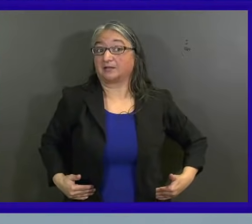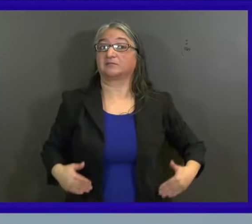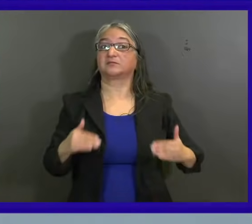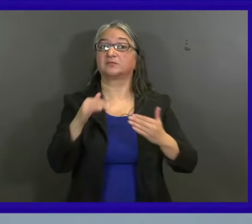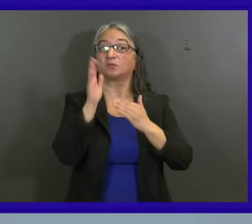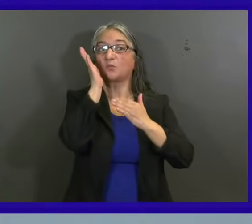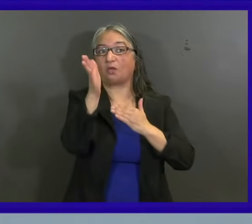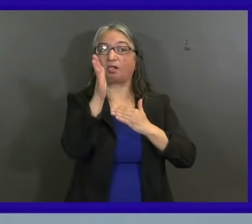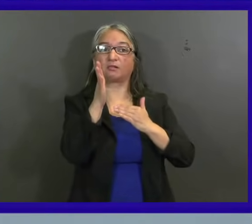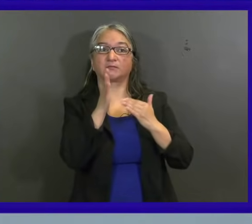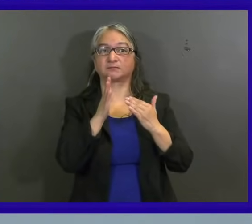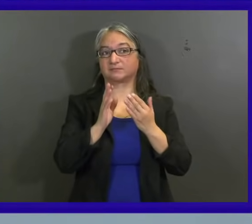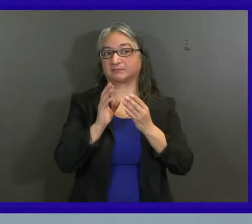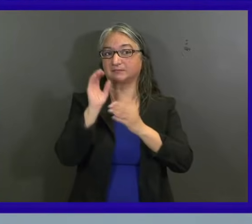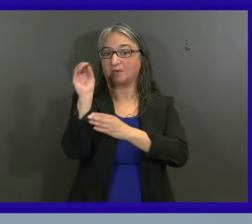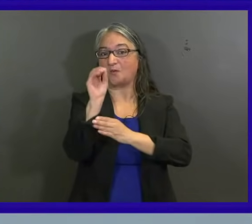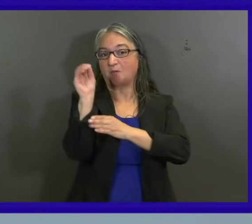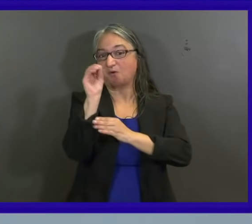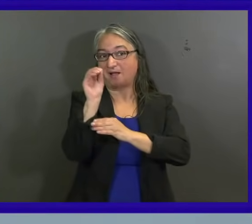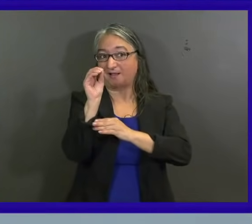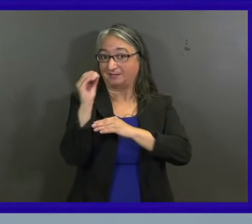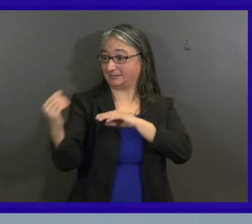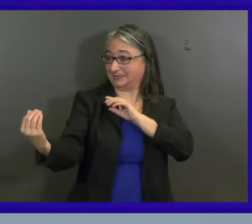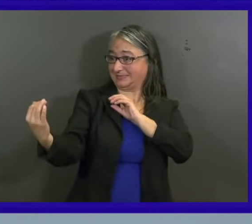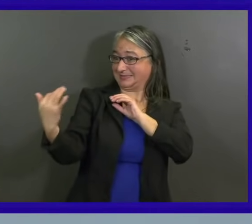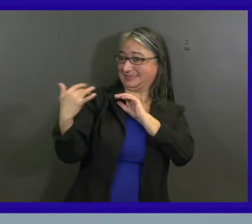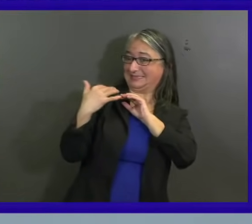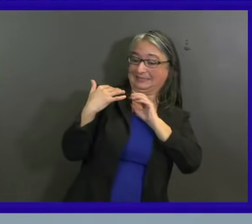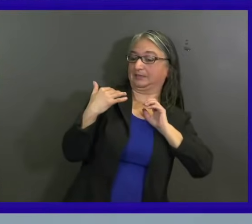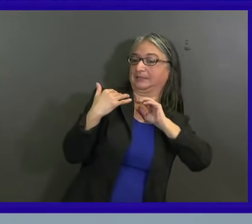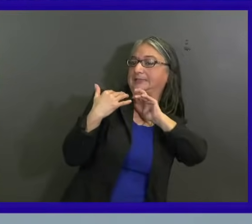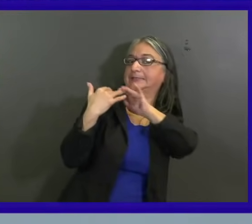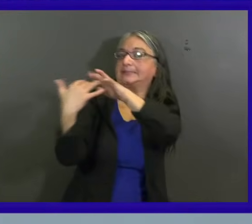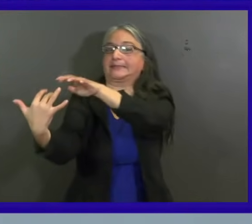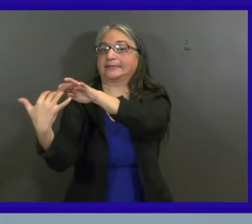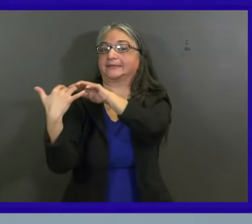large enough number of antibodies that will be able to work and protect you against this variant